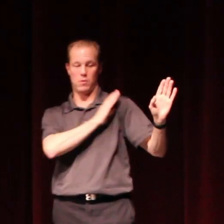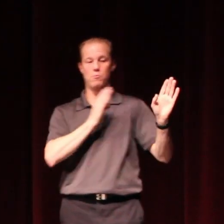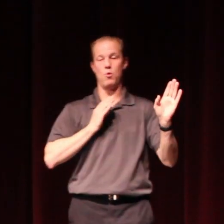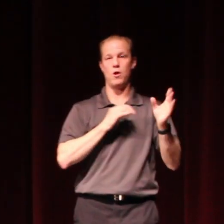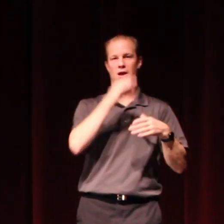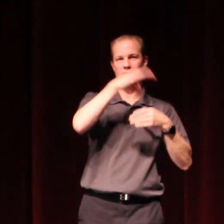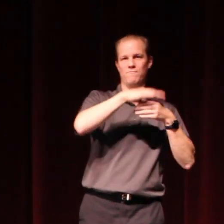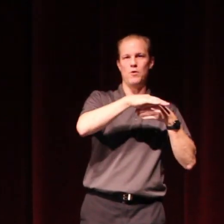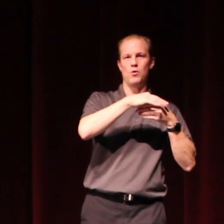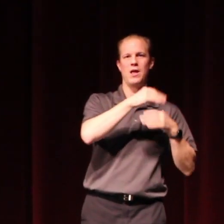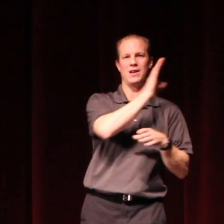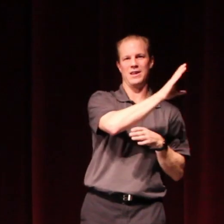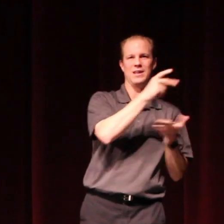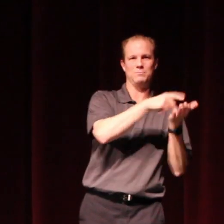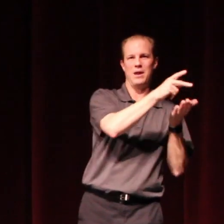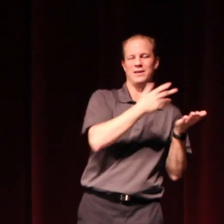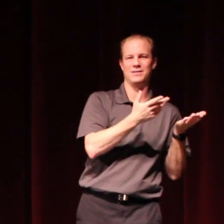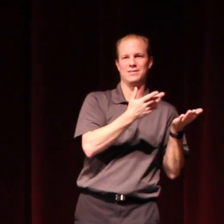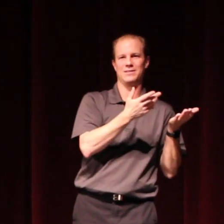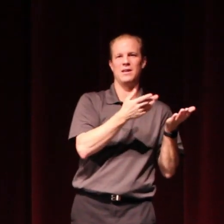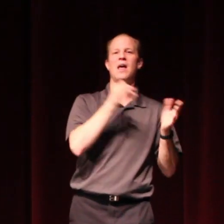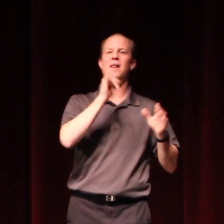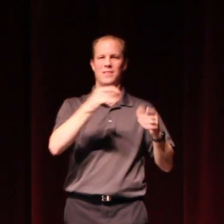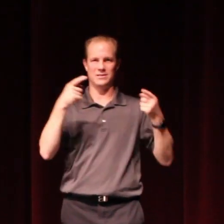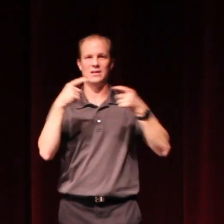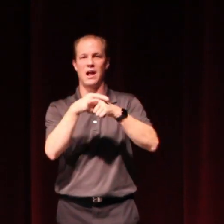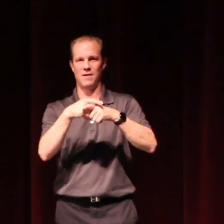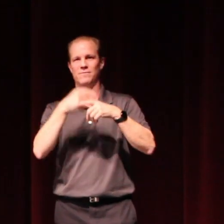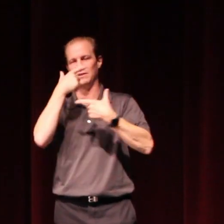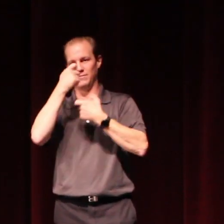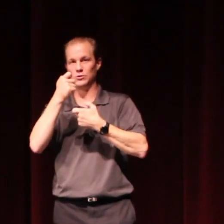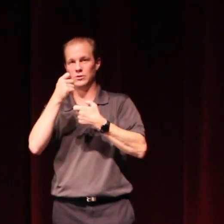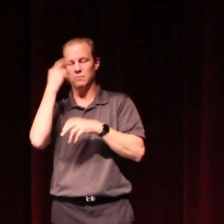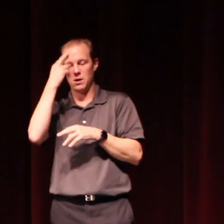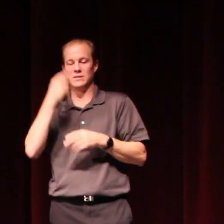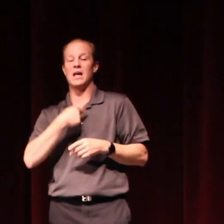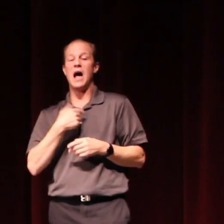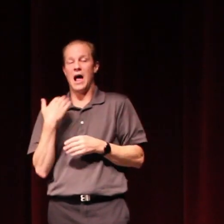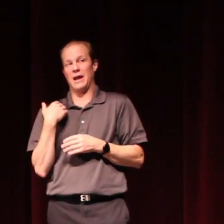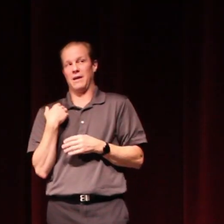have a financial incentive to his salary as a client, right? So there's just a kind of